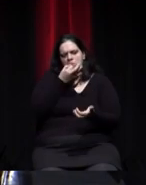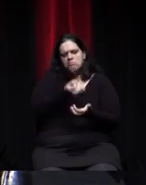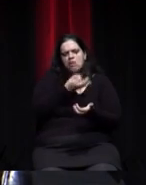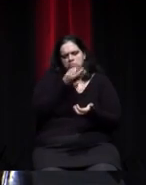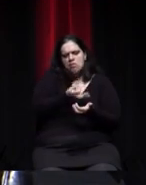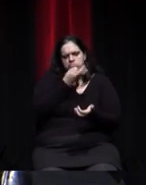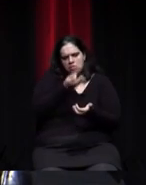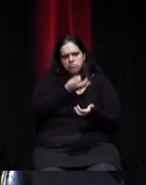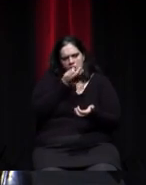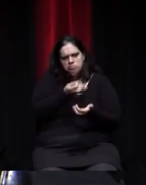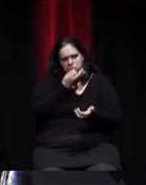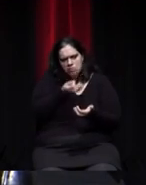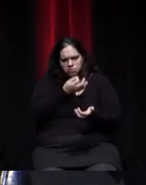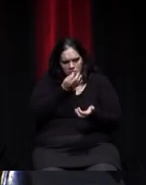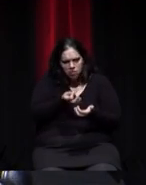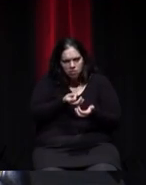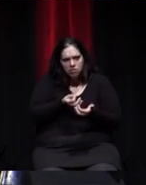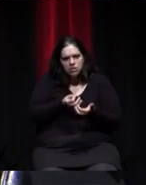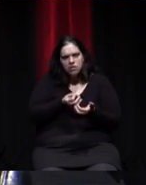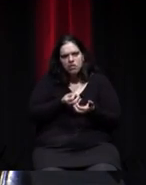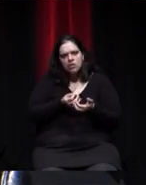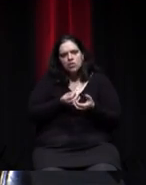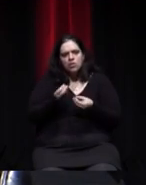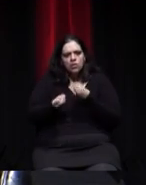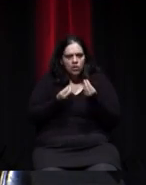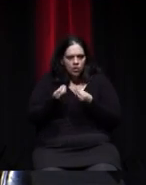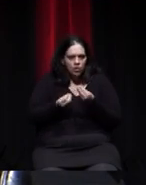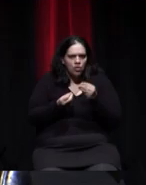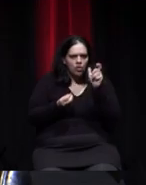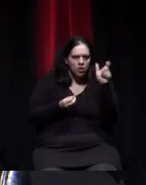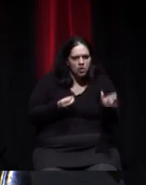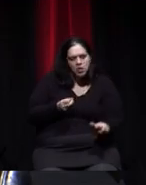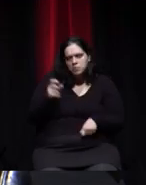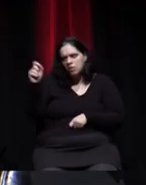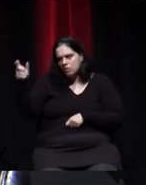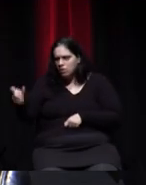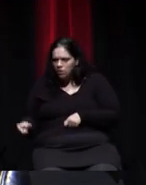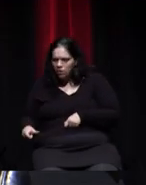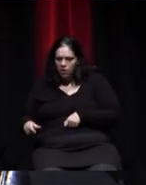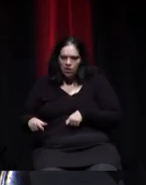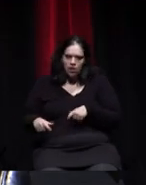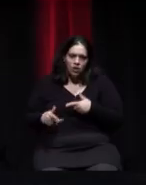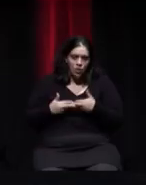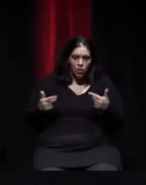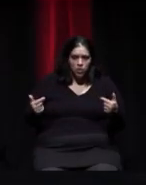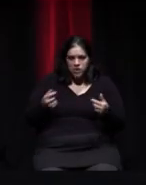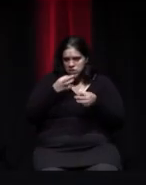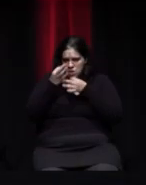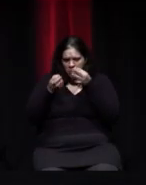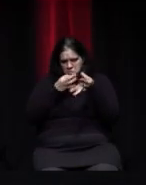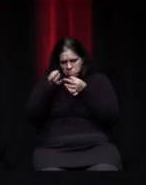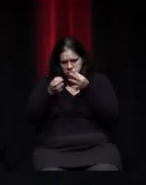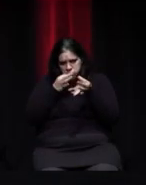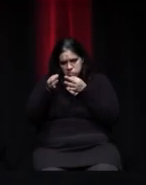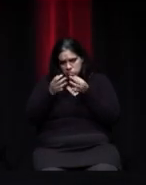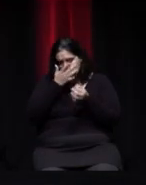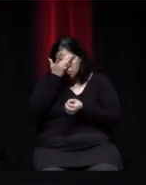Of having an opinion on this or that. This or that. Opinion that possesses political equivalence.